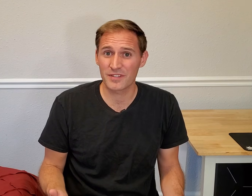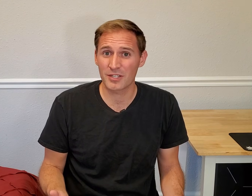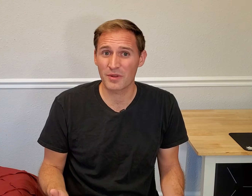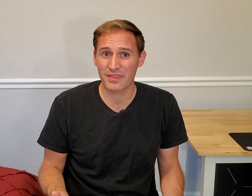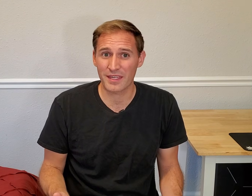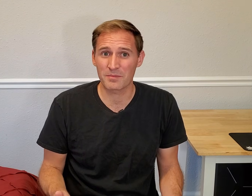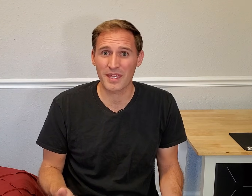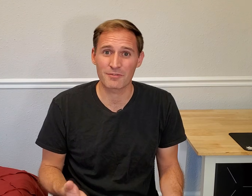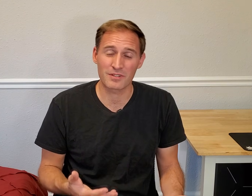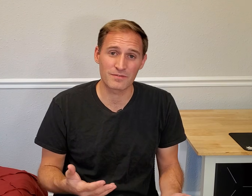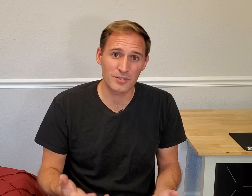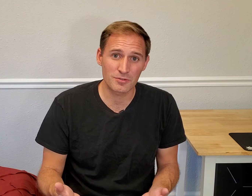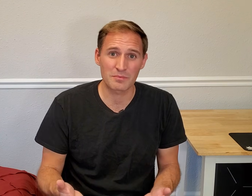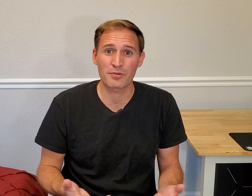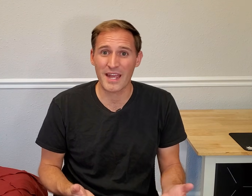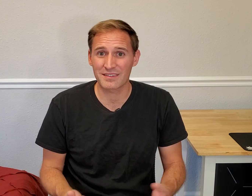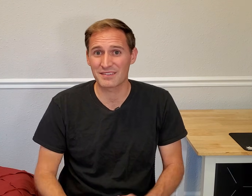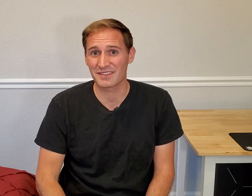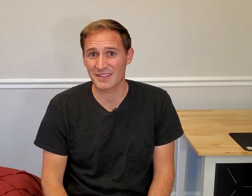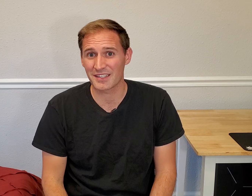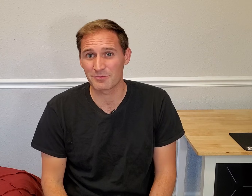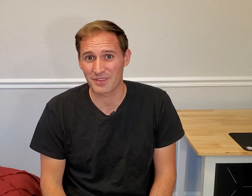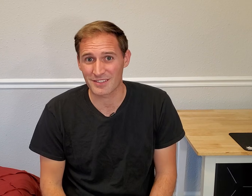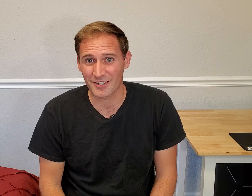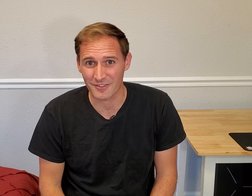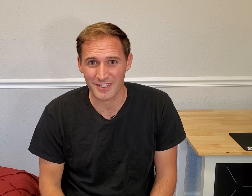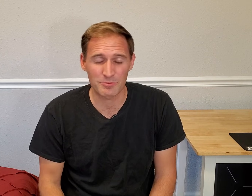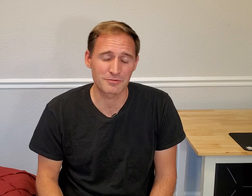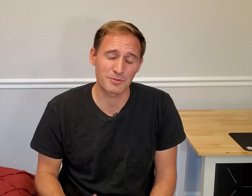video with them and review and practice these signs with each other. It will